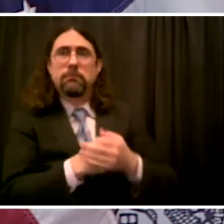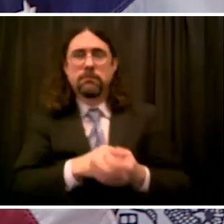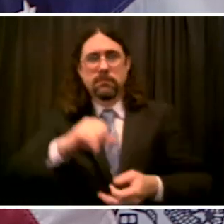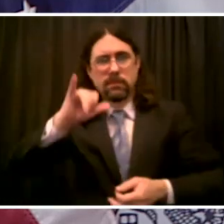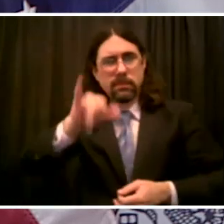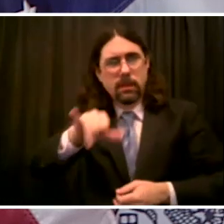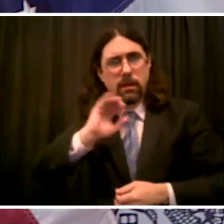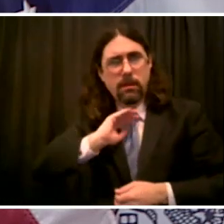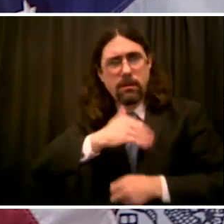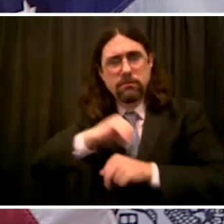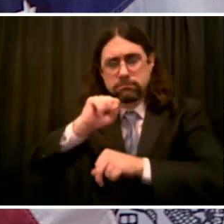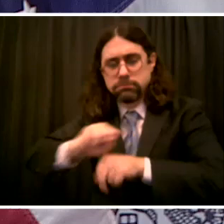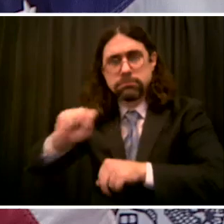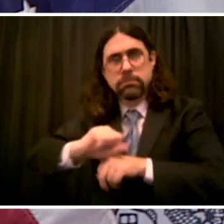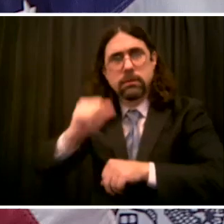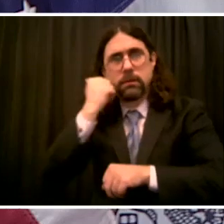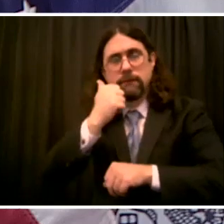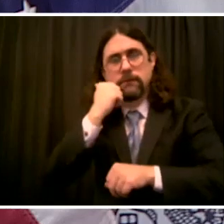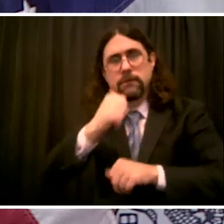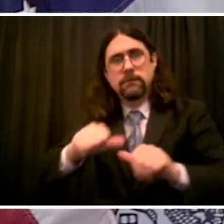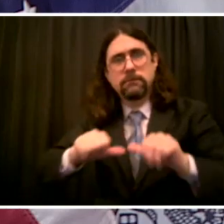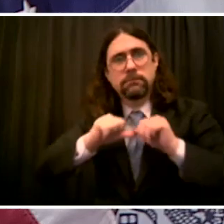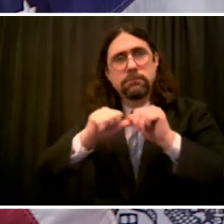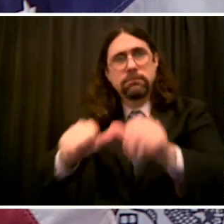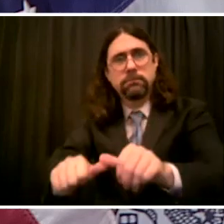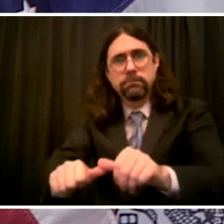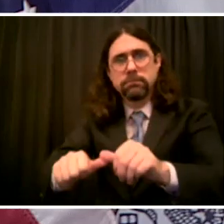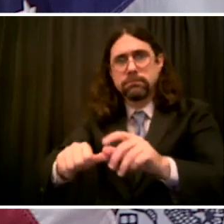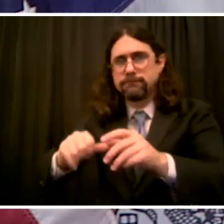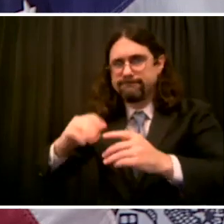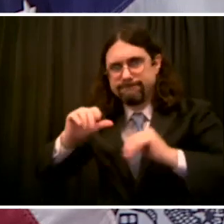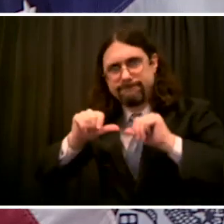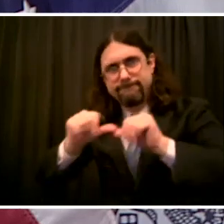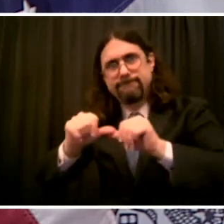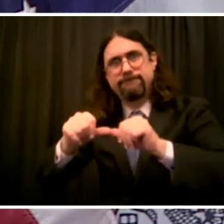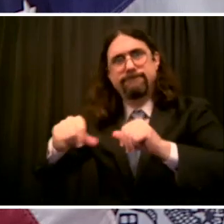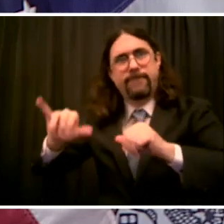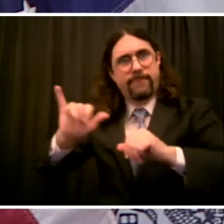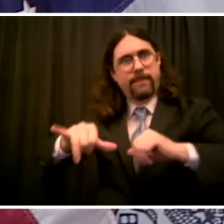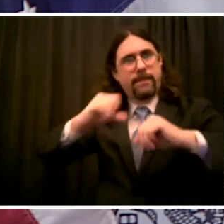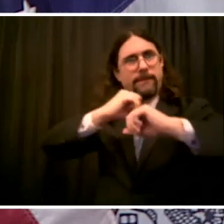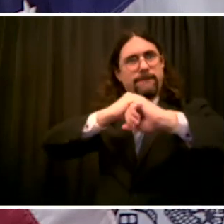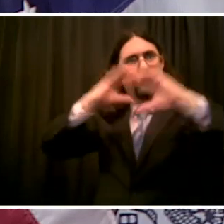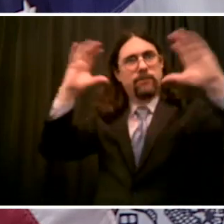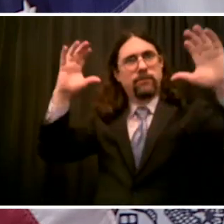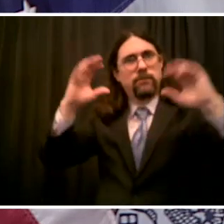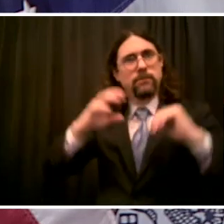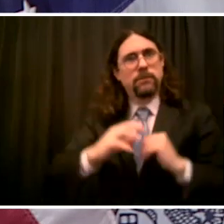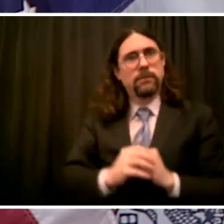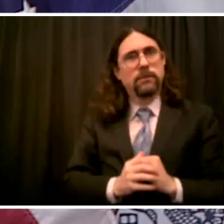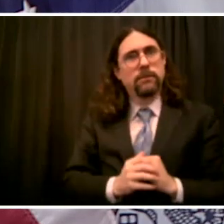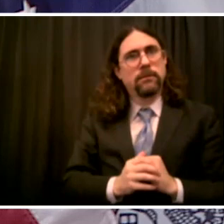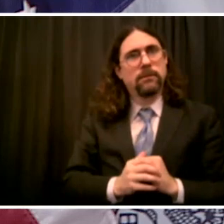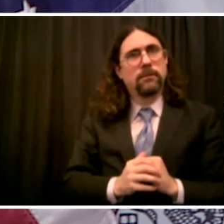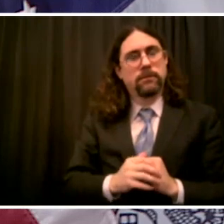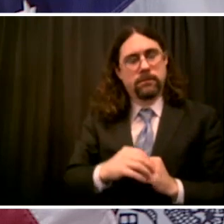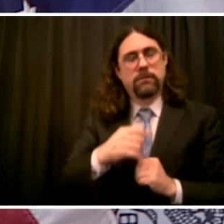AND IT'S AN ONIGONG PROCESS. AND IT'S SOMETHGIN TT HA WE'RE COMMITTED TO. IT'S WHY WE